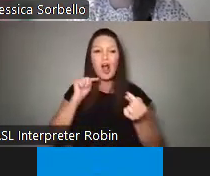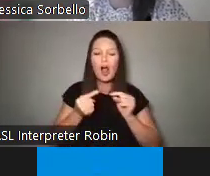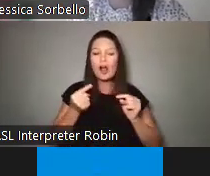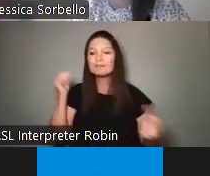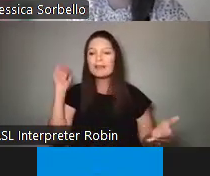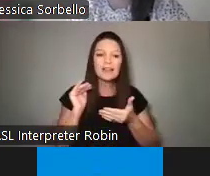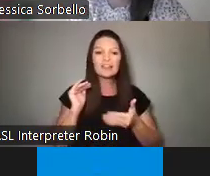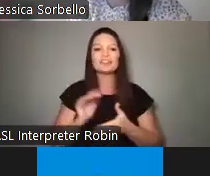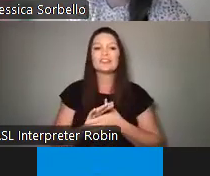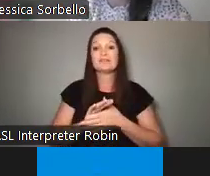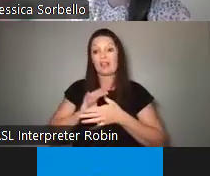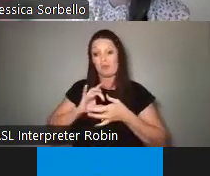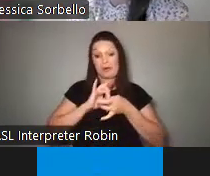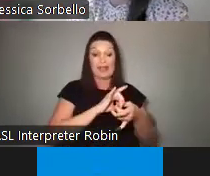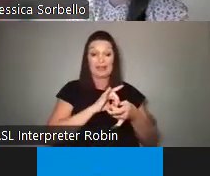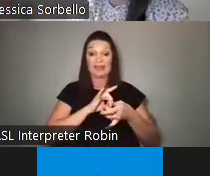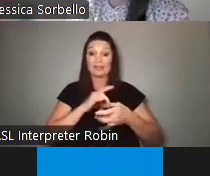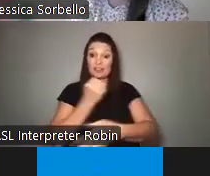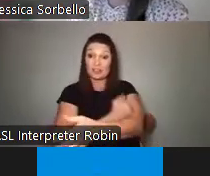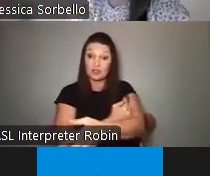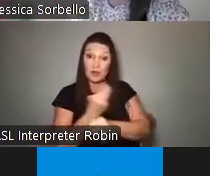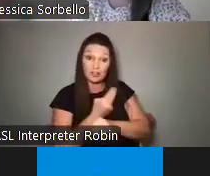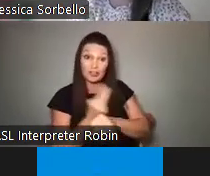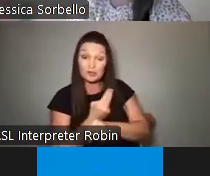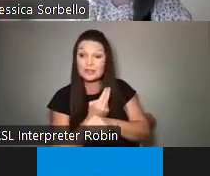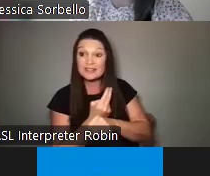general it is about mitt gazing the risk. Again, for